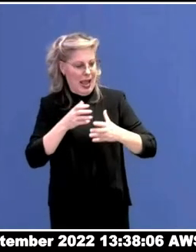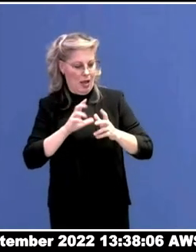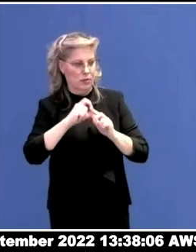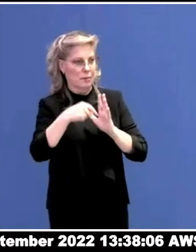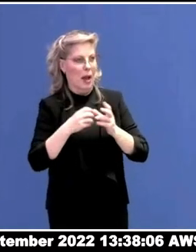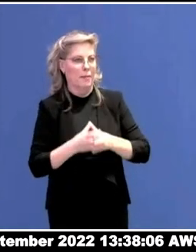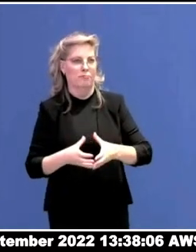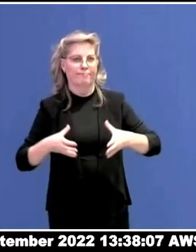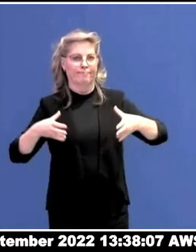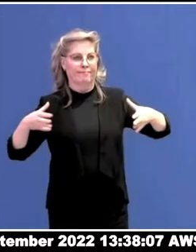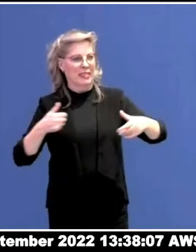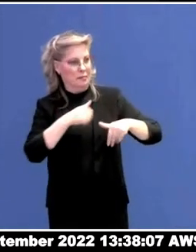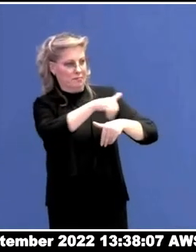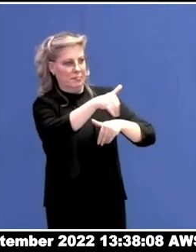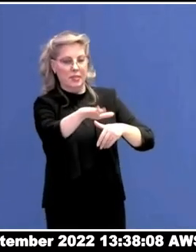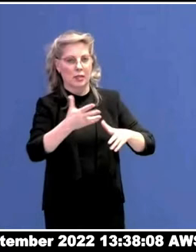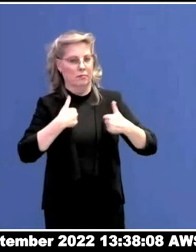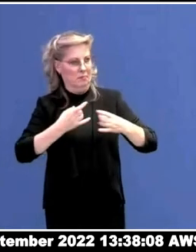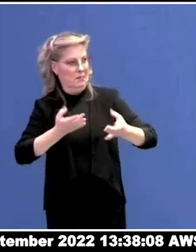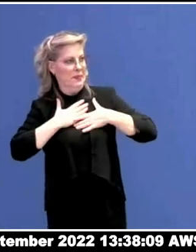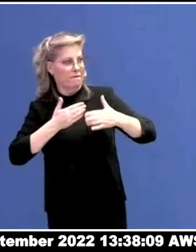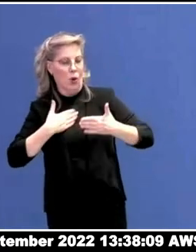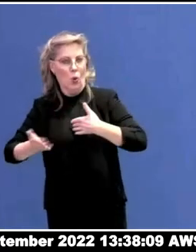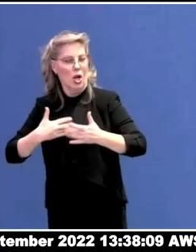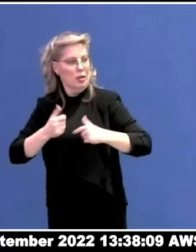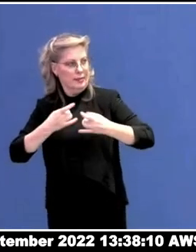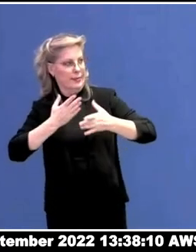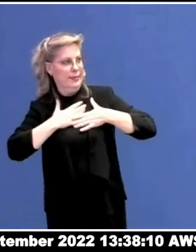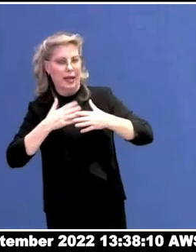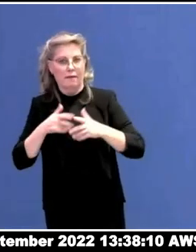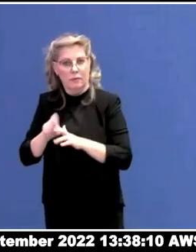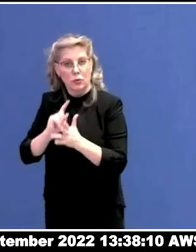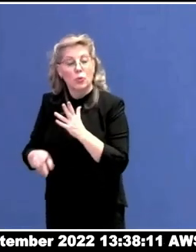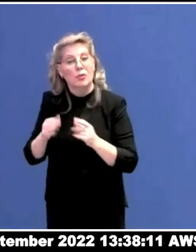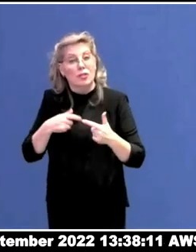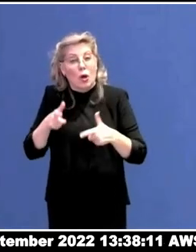about how you can access a prison, when you can access a prison and what you can and